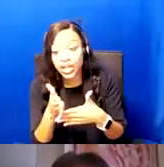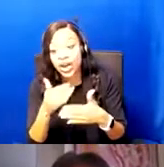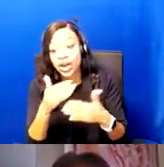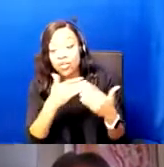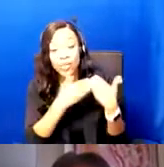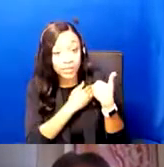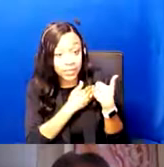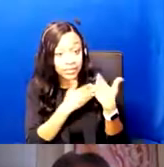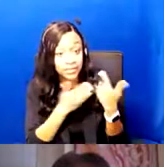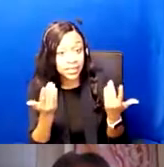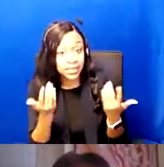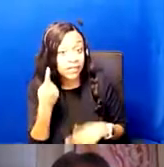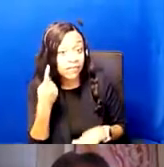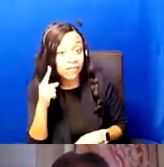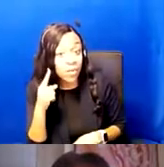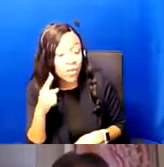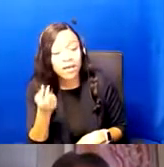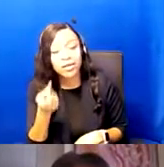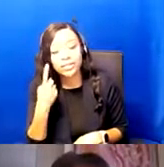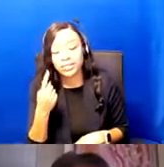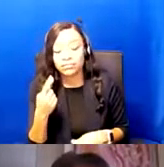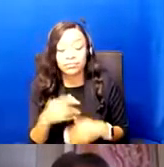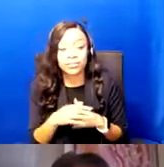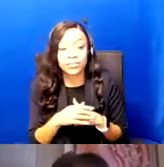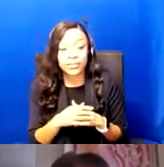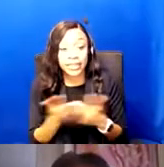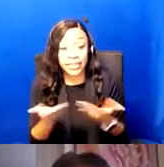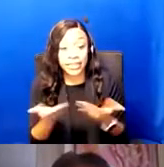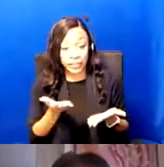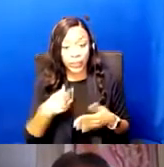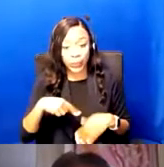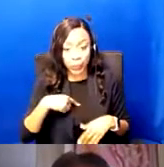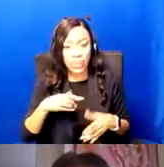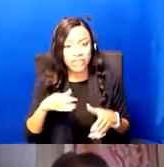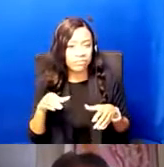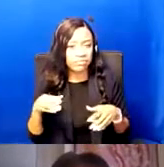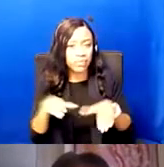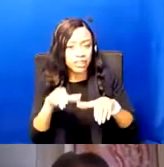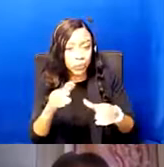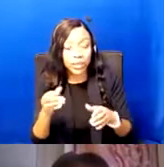It has been a practice here that artists coming to the States will have to pay out